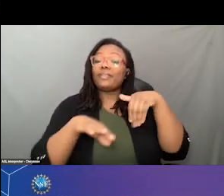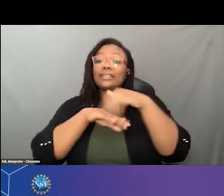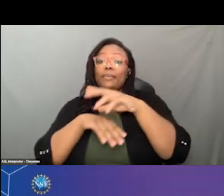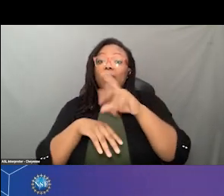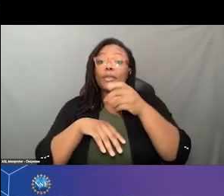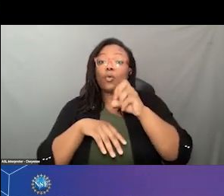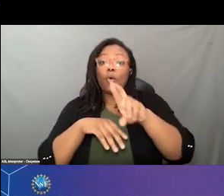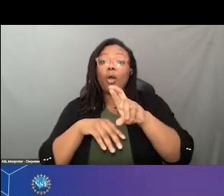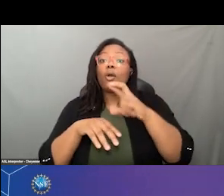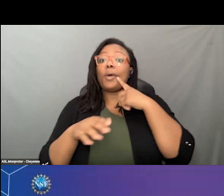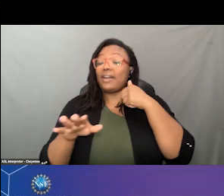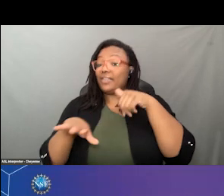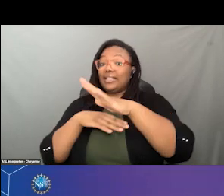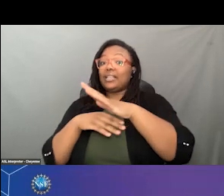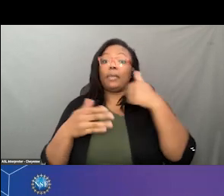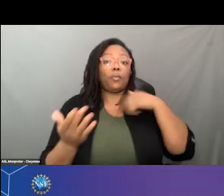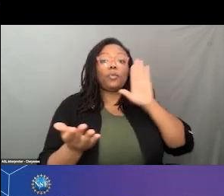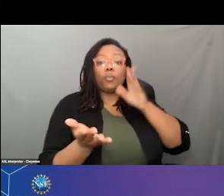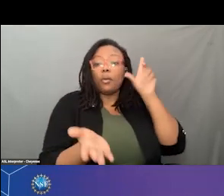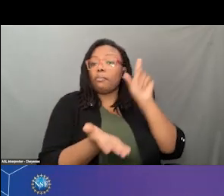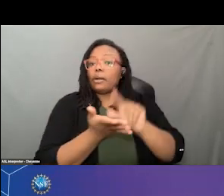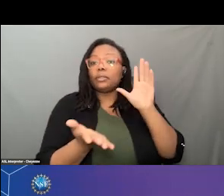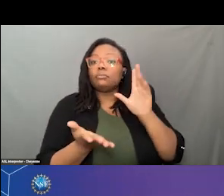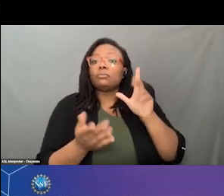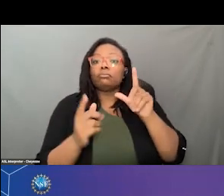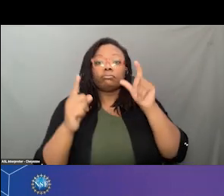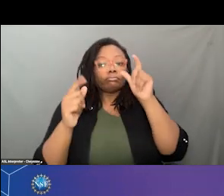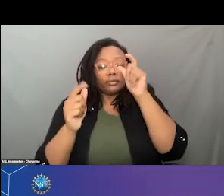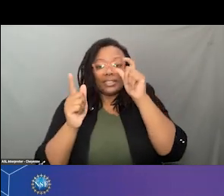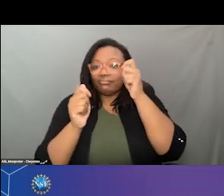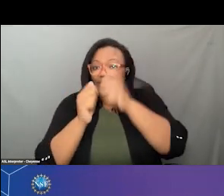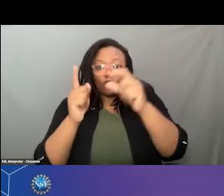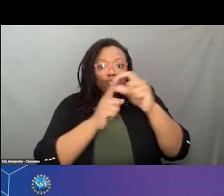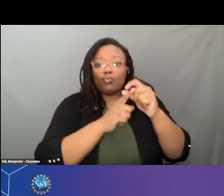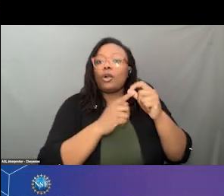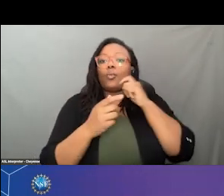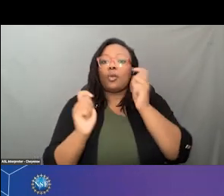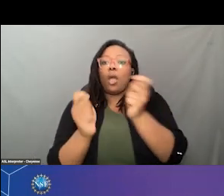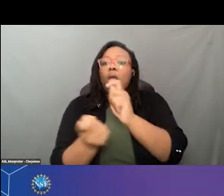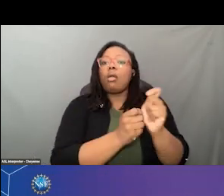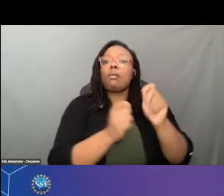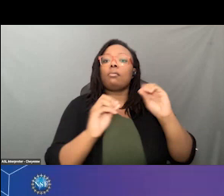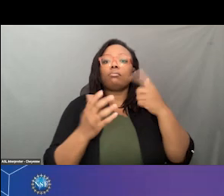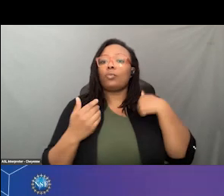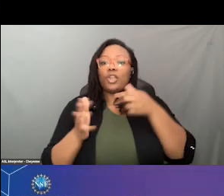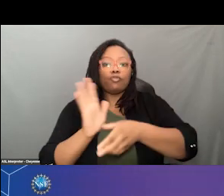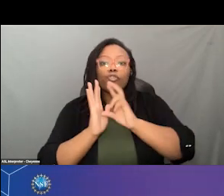that POR, whatever they submit, we publish word for word. NSF does not really review it.